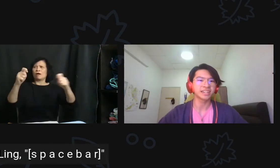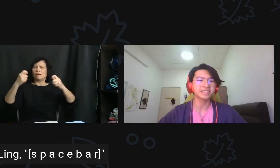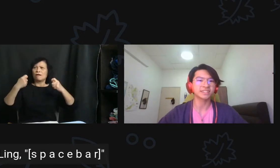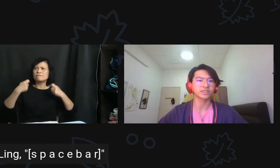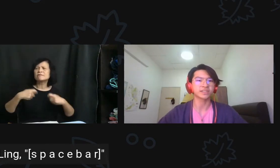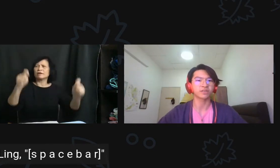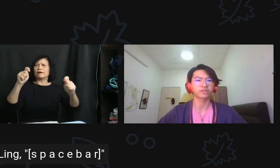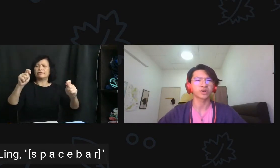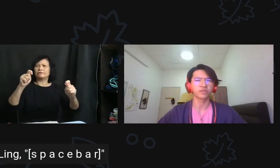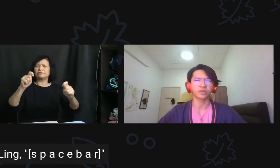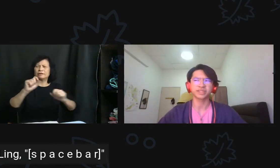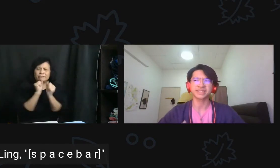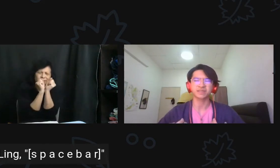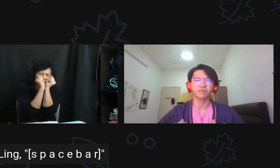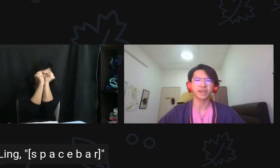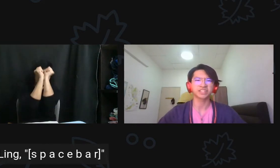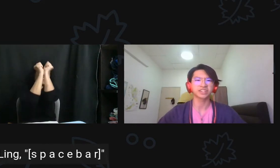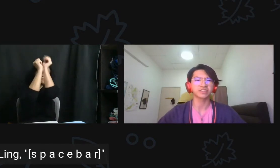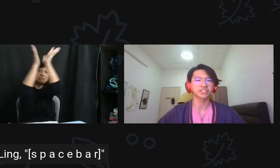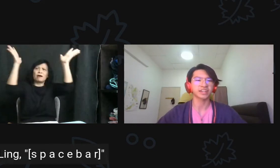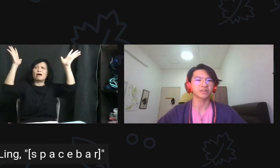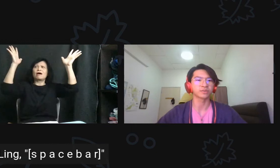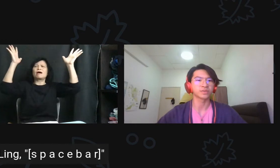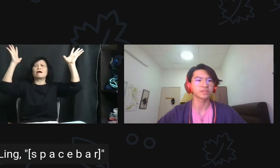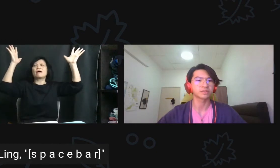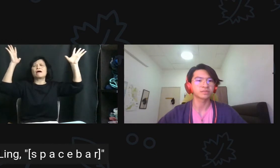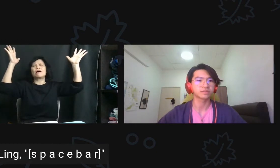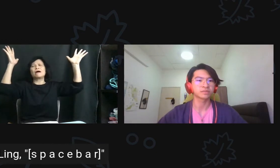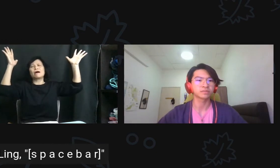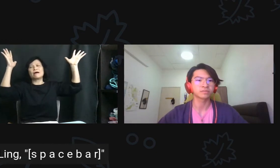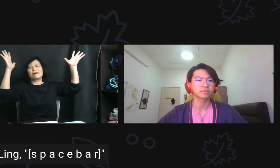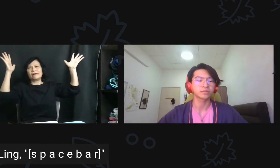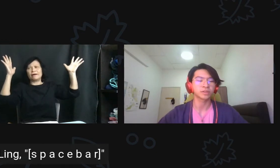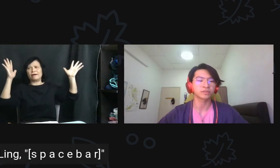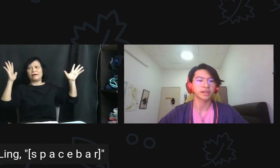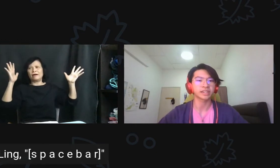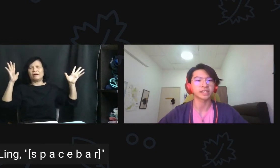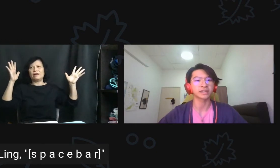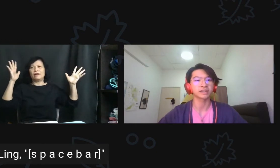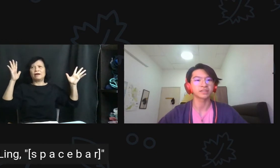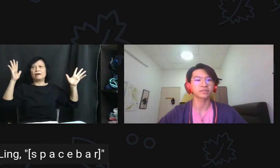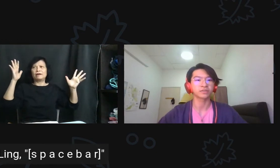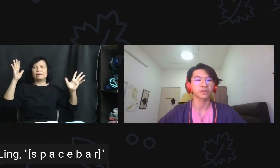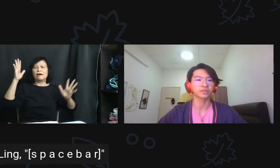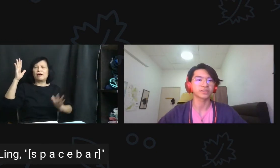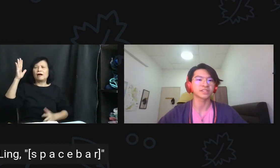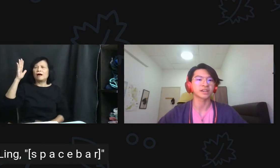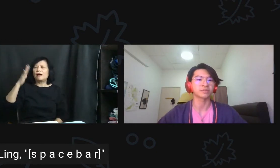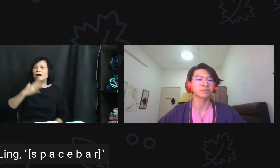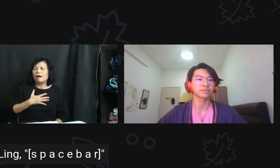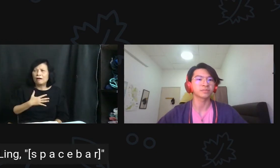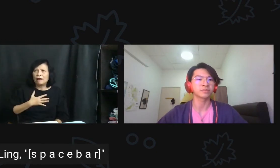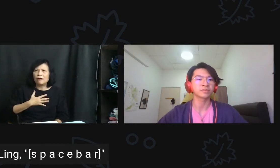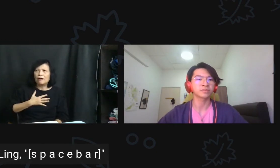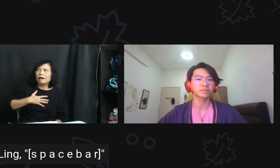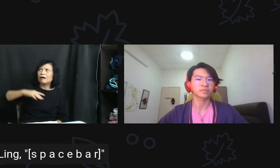Release yourself from these imaginary shackles. Finally, for the first time,